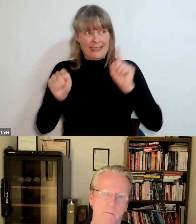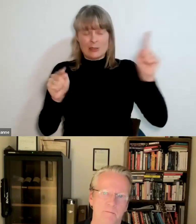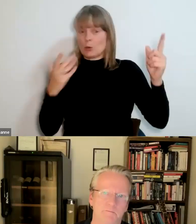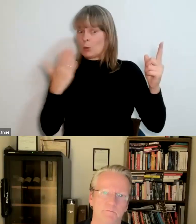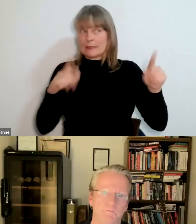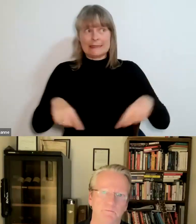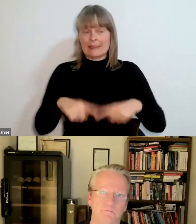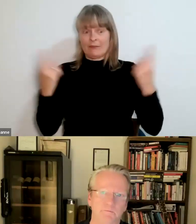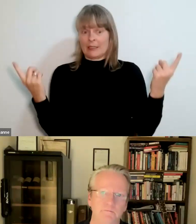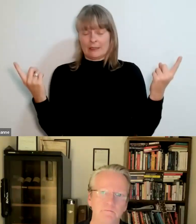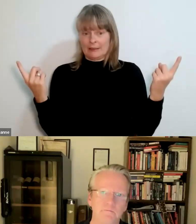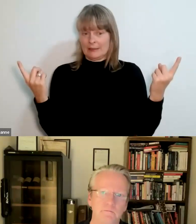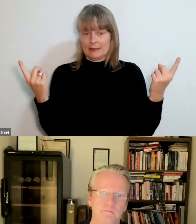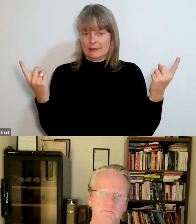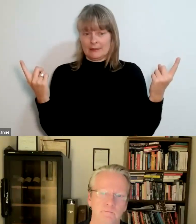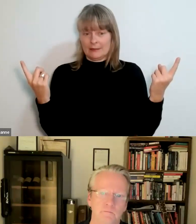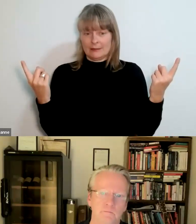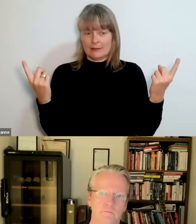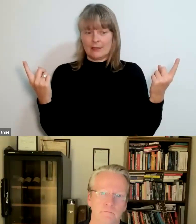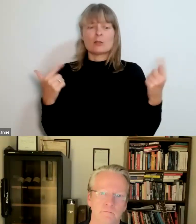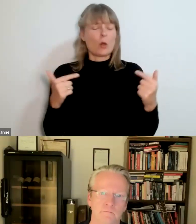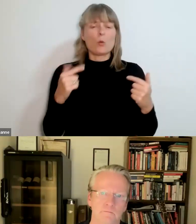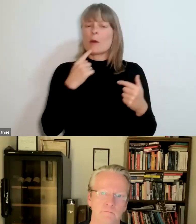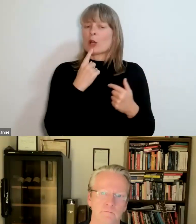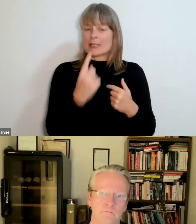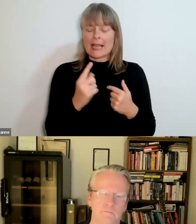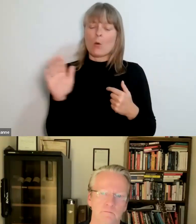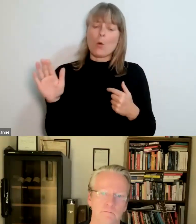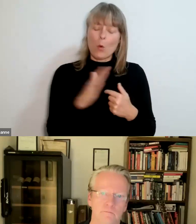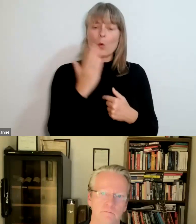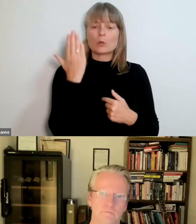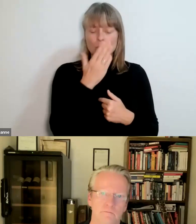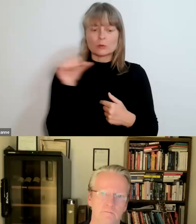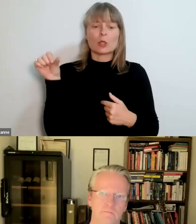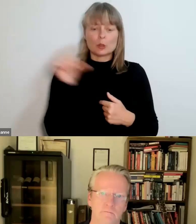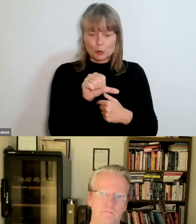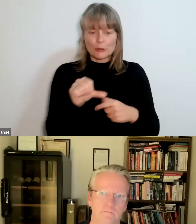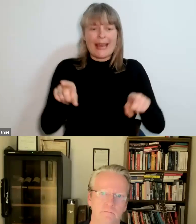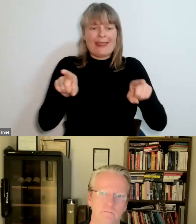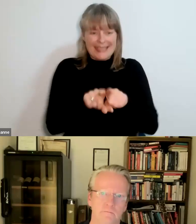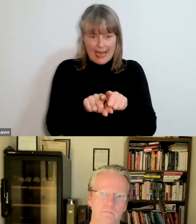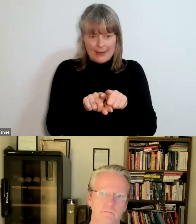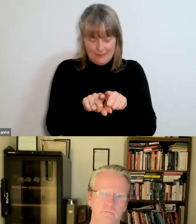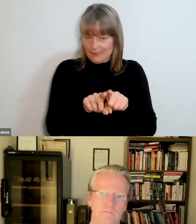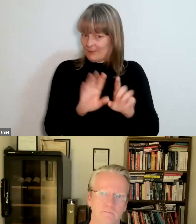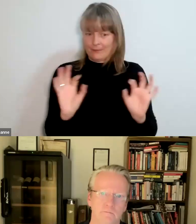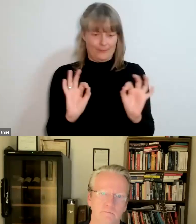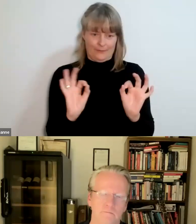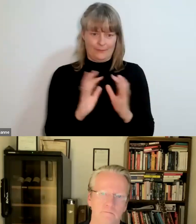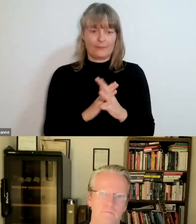western Victoria might look very different to what a school looks like in the middle of metropolitan Sydney, which was look different